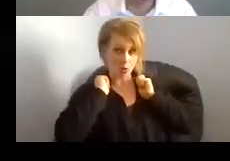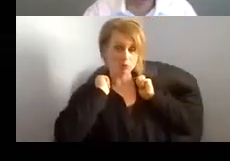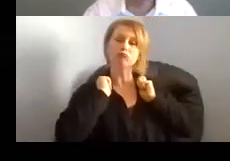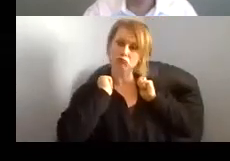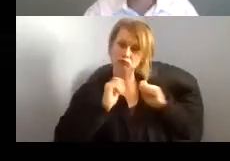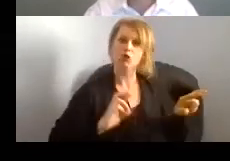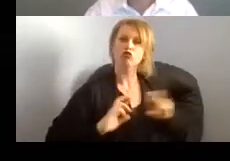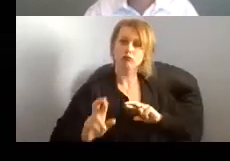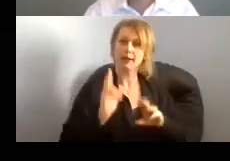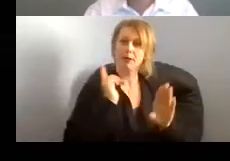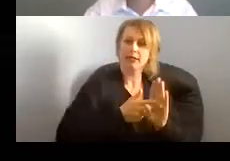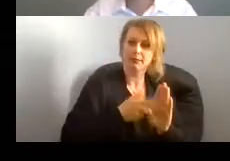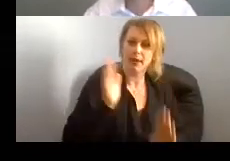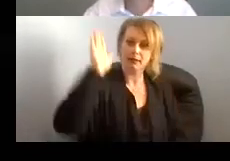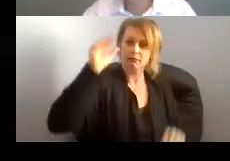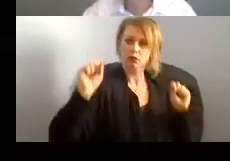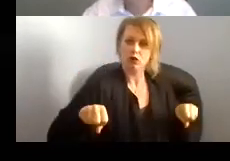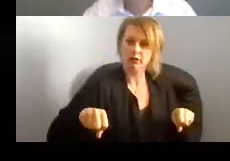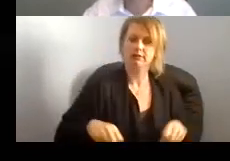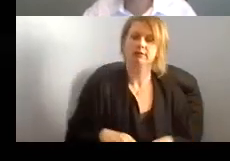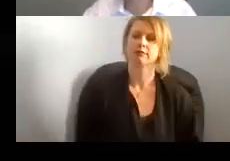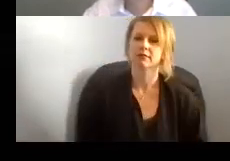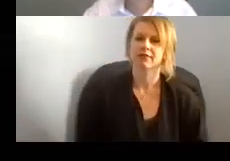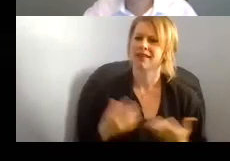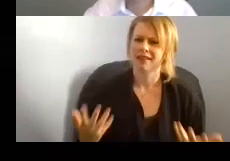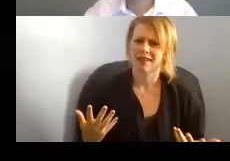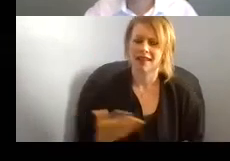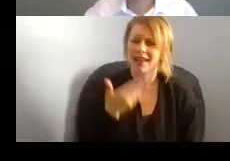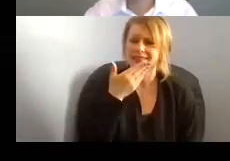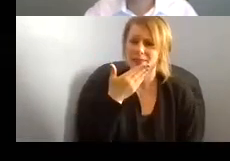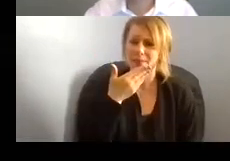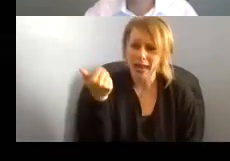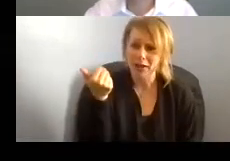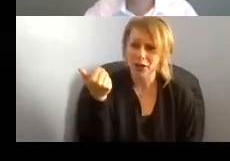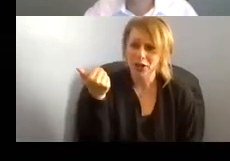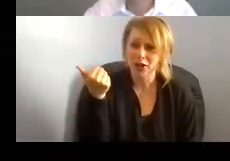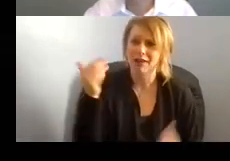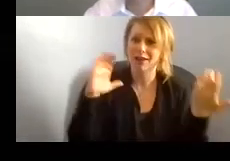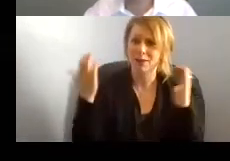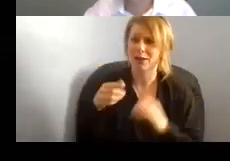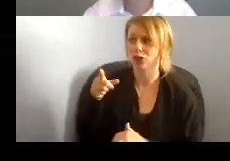And he just looked at me, and he said, you know, it’s better than her sitting at home grieving by herself, and at least she’s getting some of